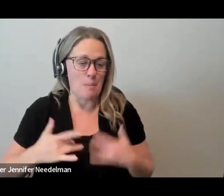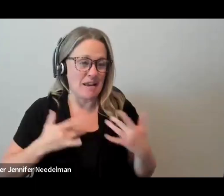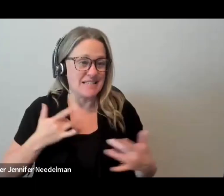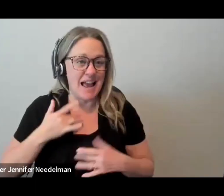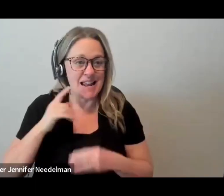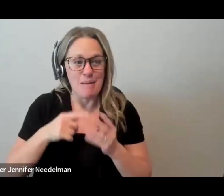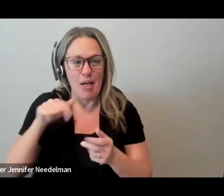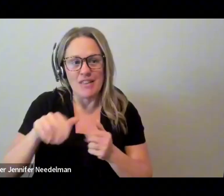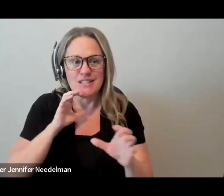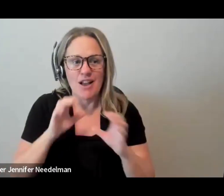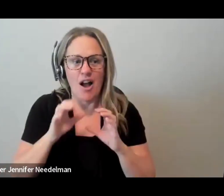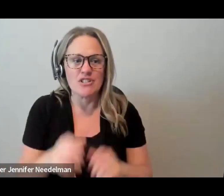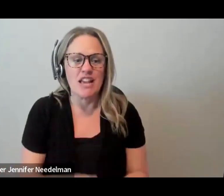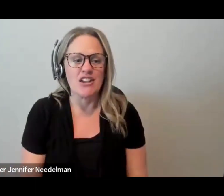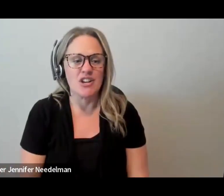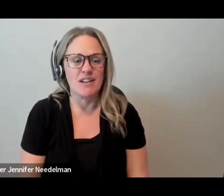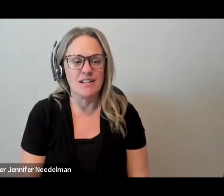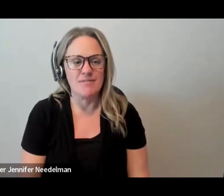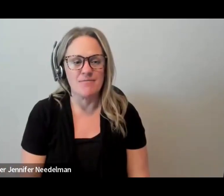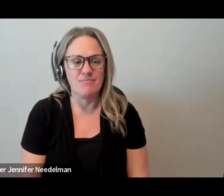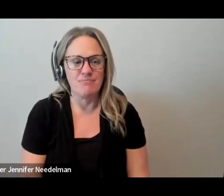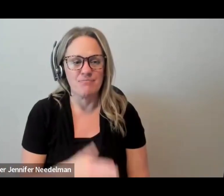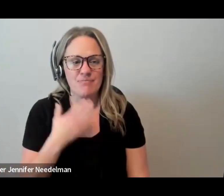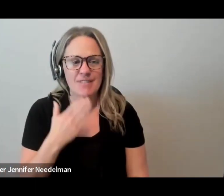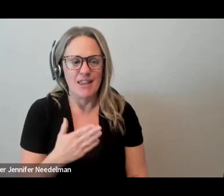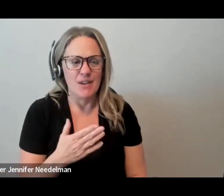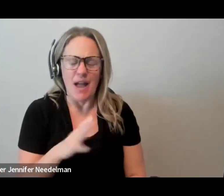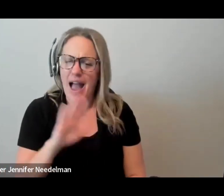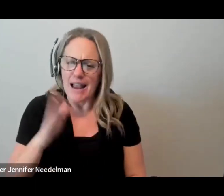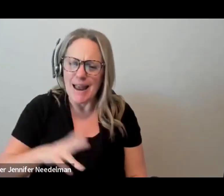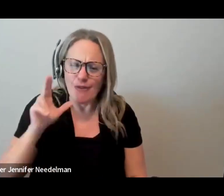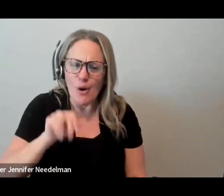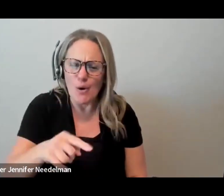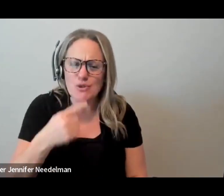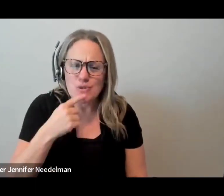Awesome. Thank you, Kristian. I, I, I don't think I ever heard you actually say 13 years.